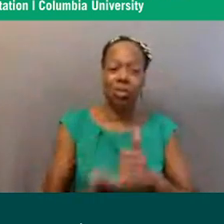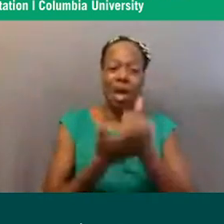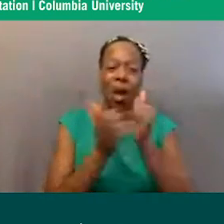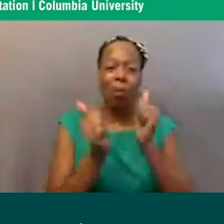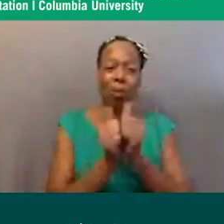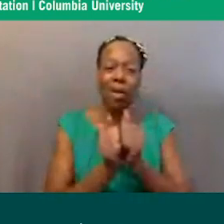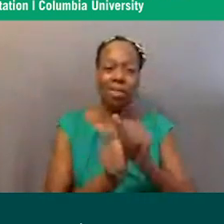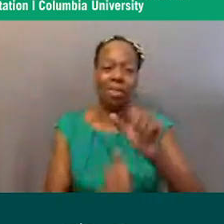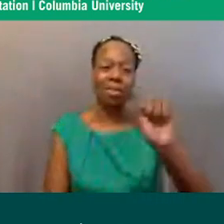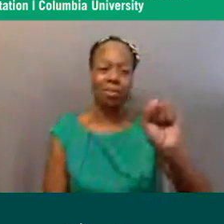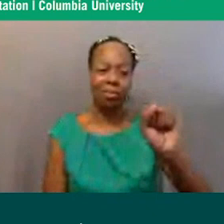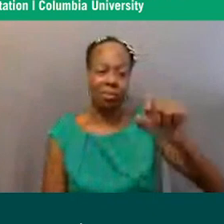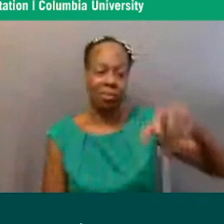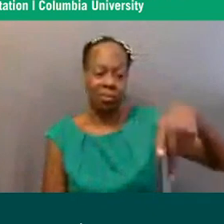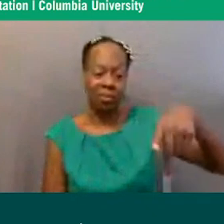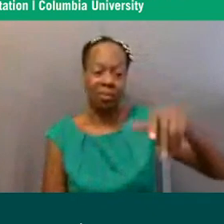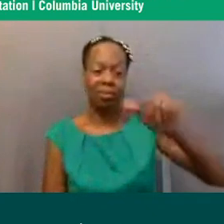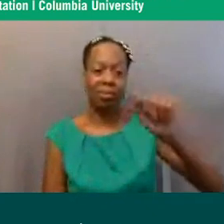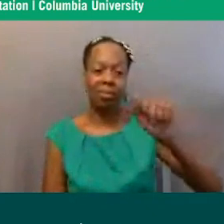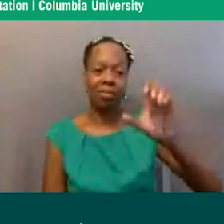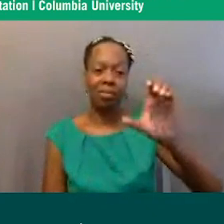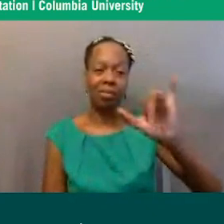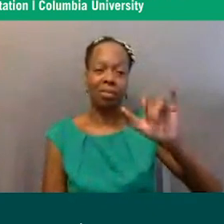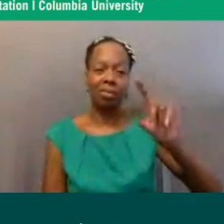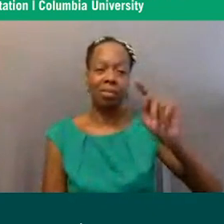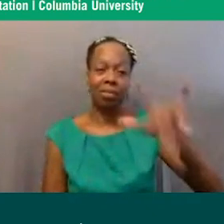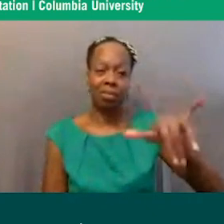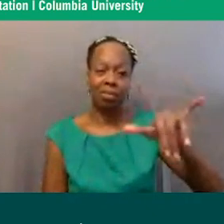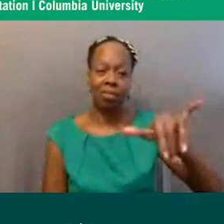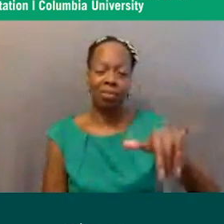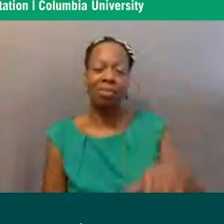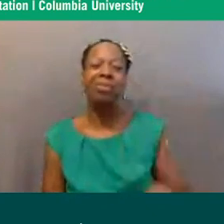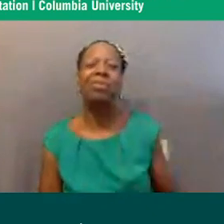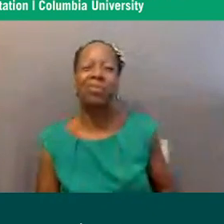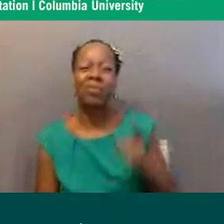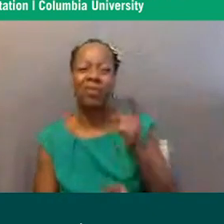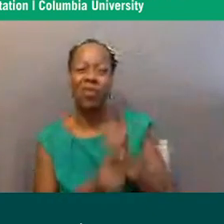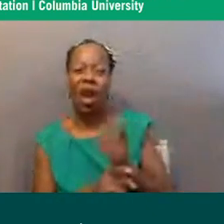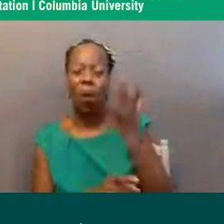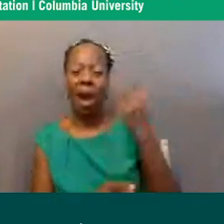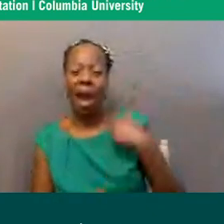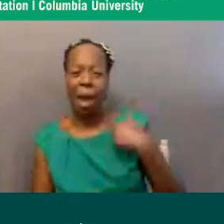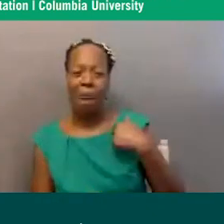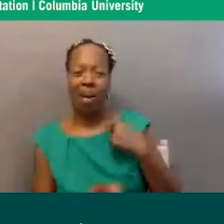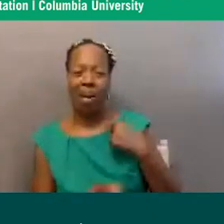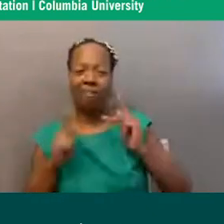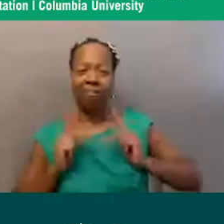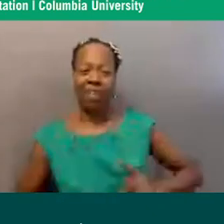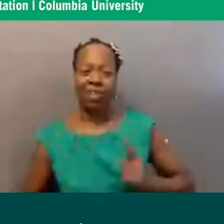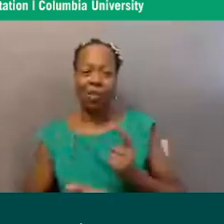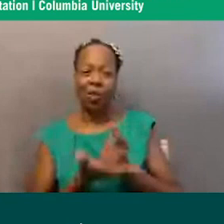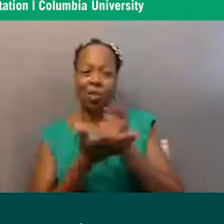and maybe because I'm a therapist and a physical therapist, it's always something that I'm like, yeah, let's talk about it. So why is strengthening of the muscles